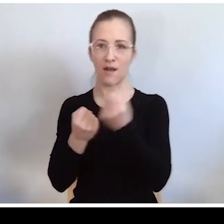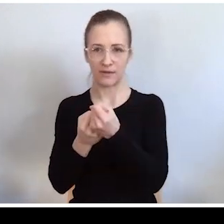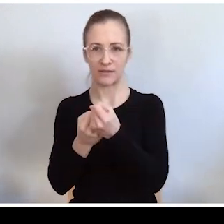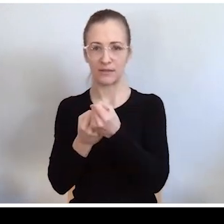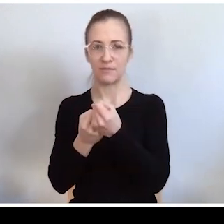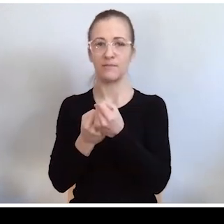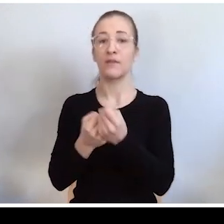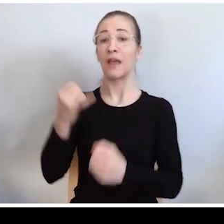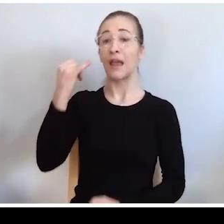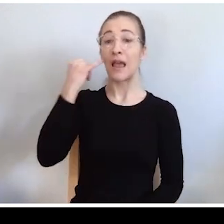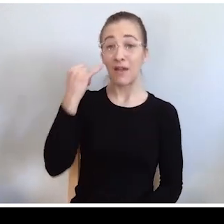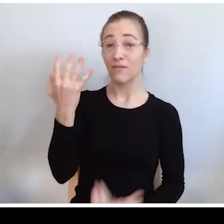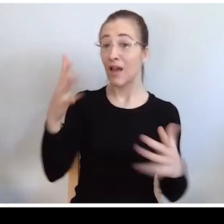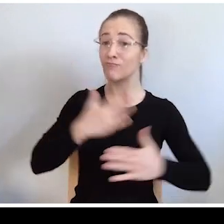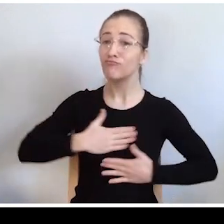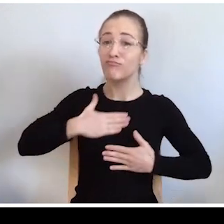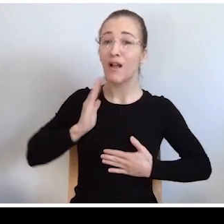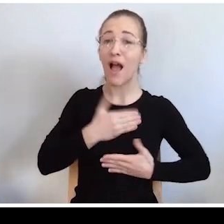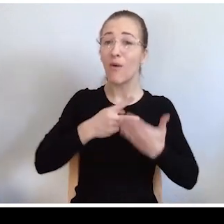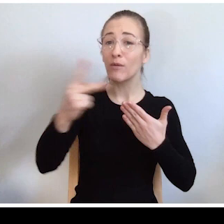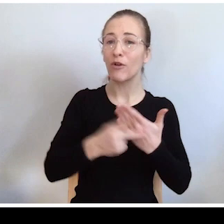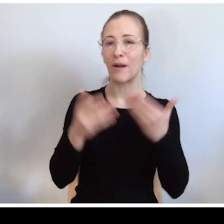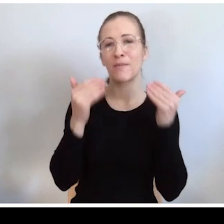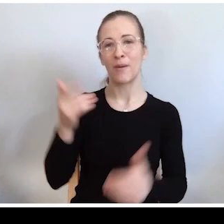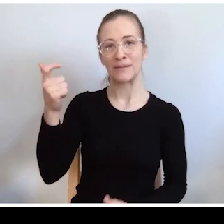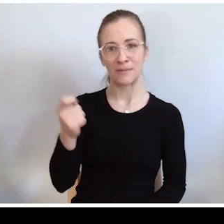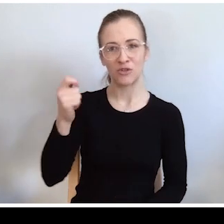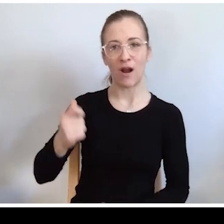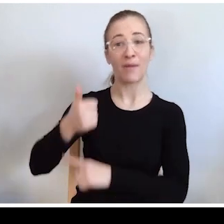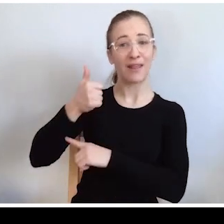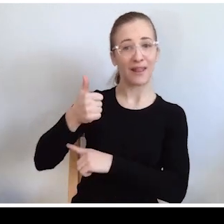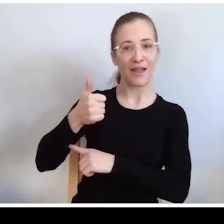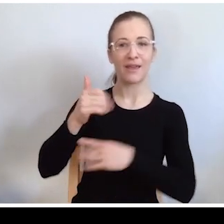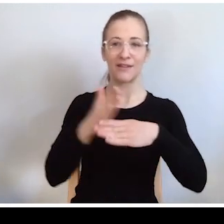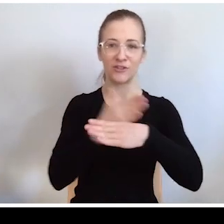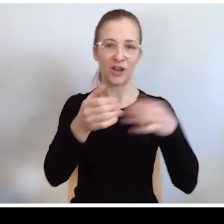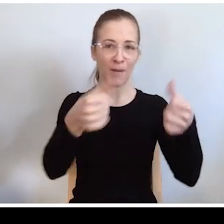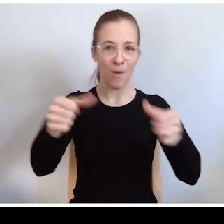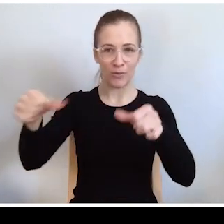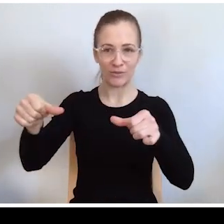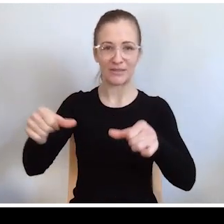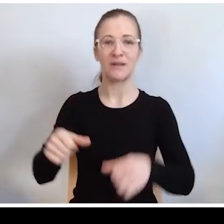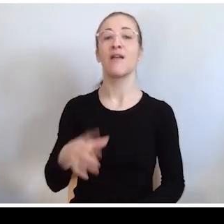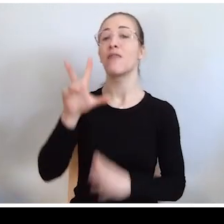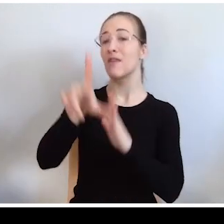If you enjoyed our program, make sure to subscribe, like and share this post. The video for this episode